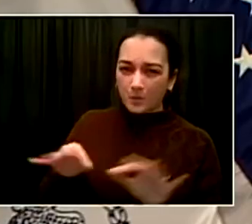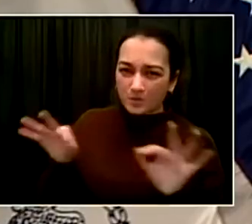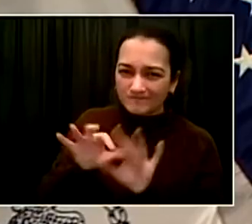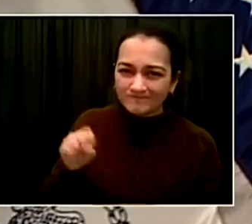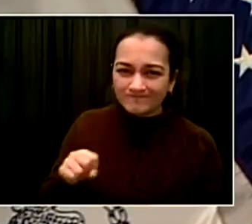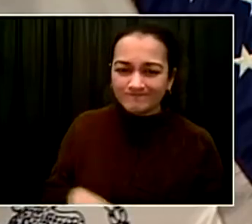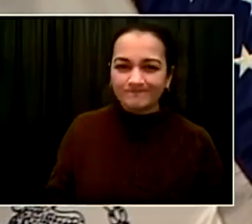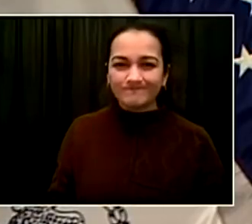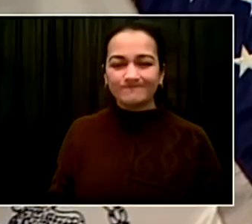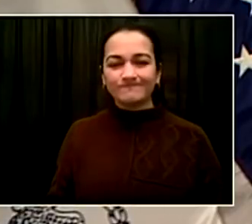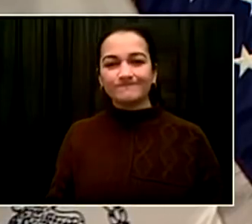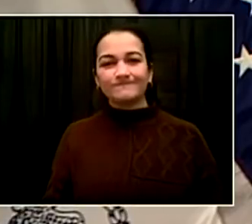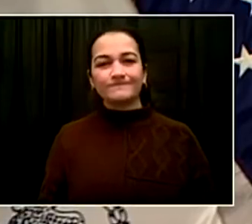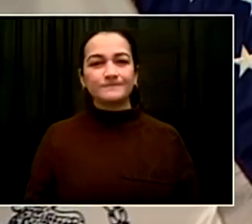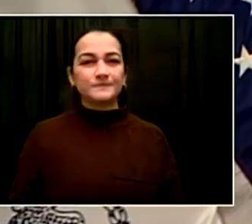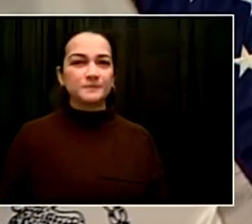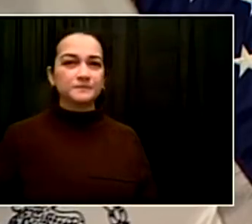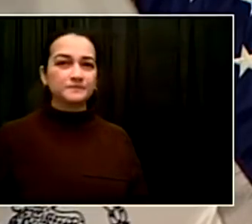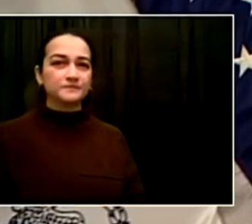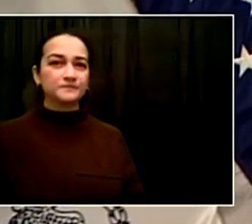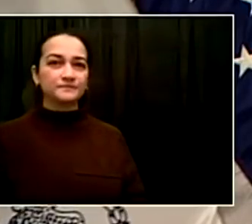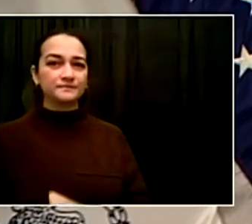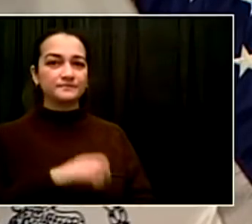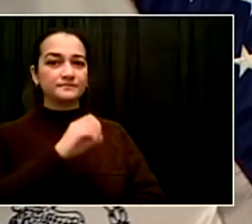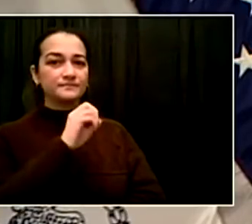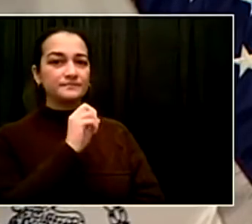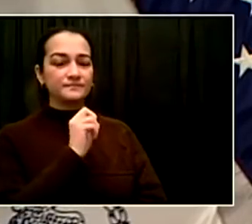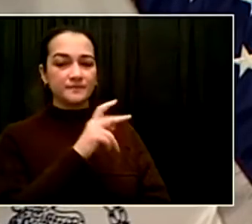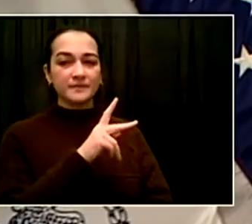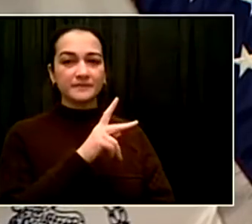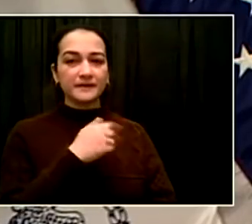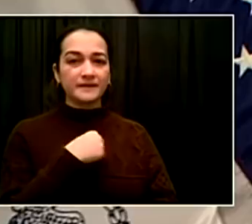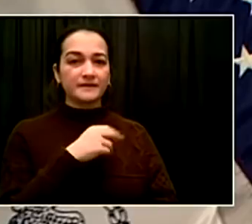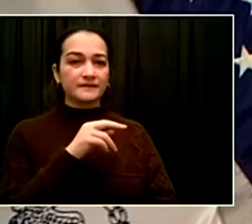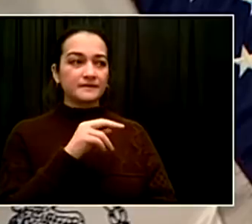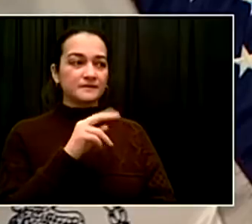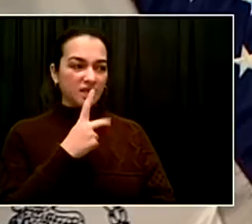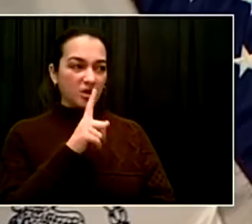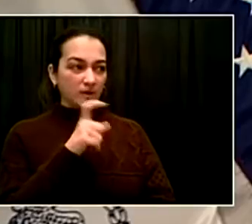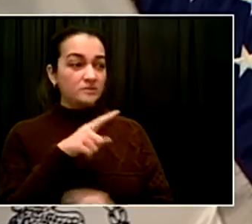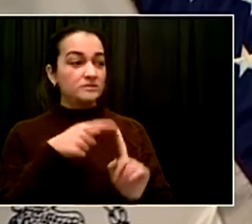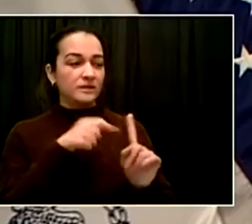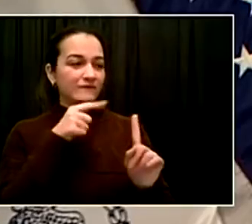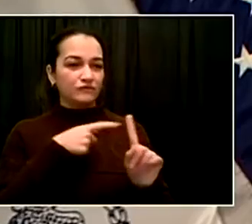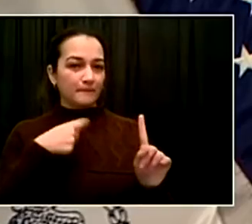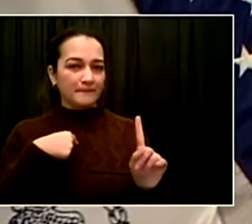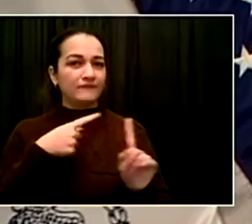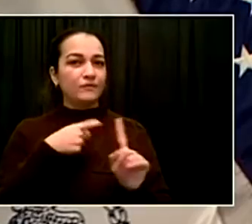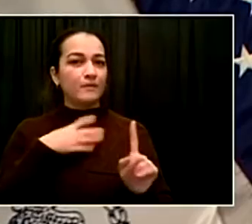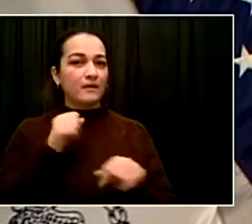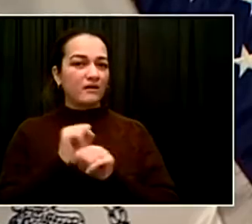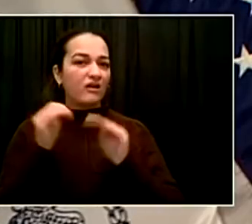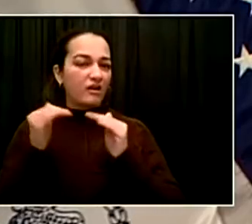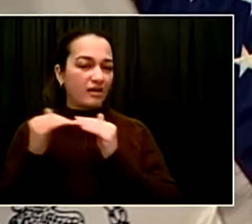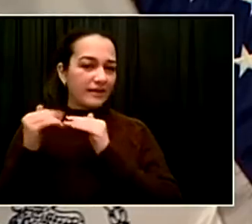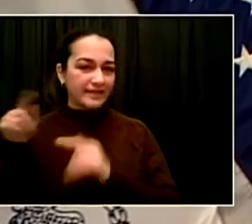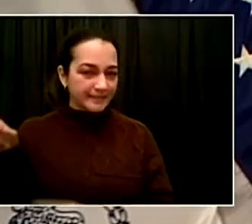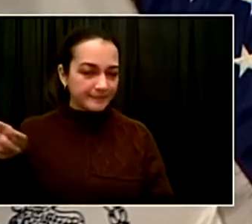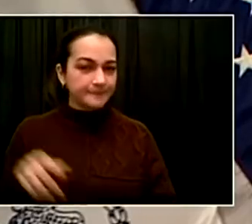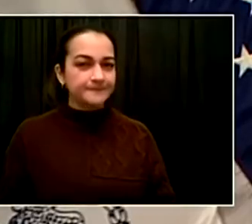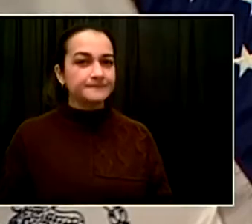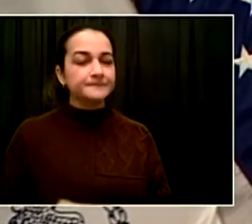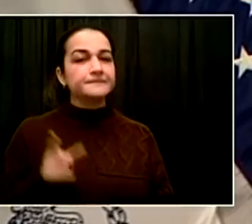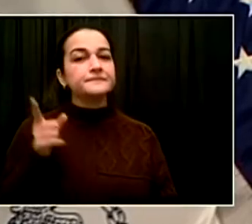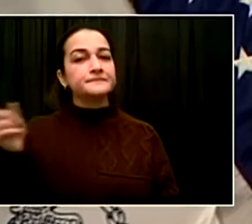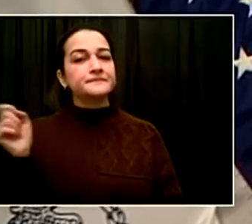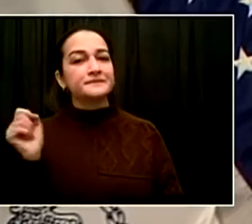EVER.